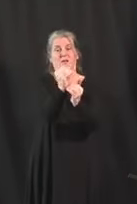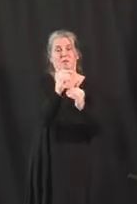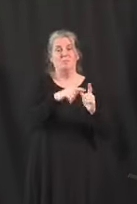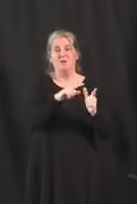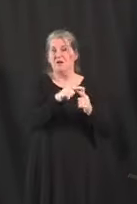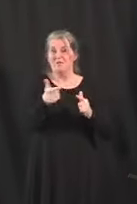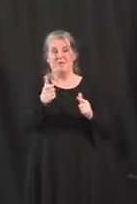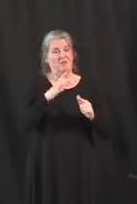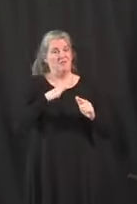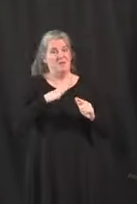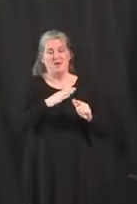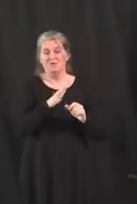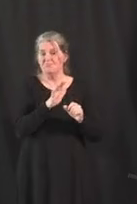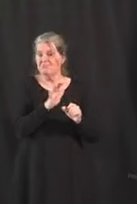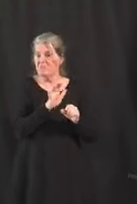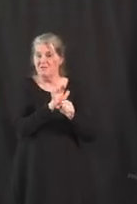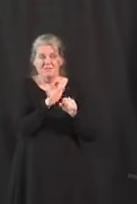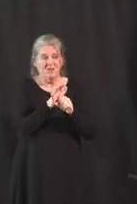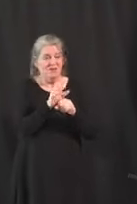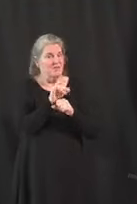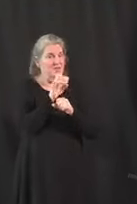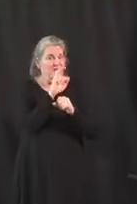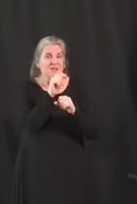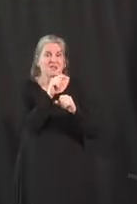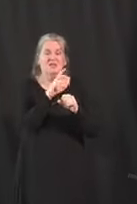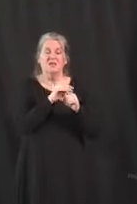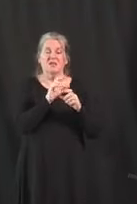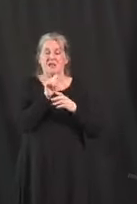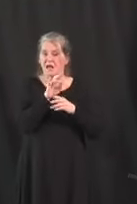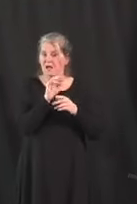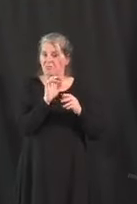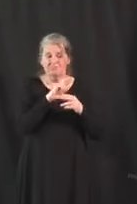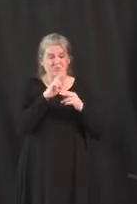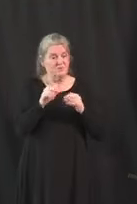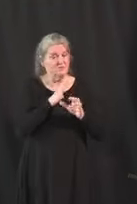THAT TOGETHER, I THINK IF WE WERE TO TALK ABOUT TEST KITS,